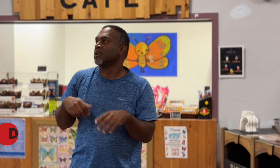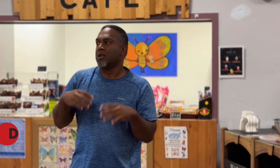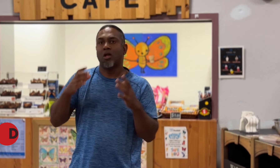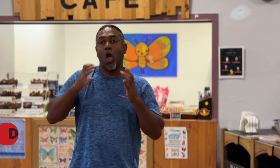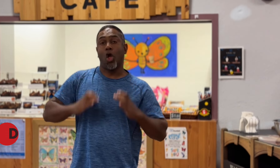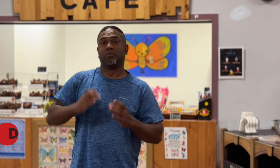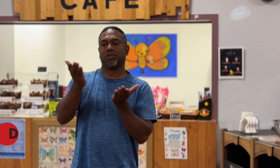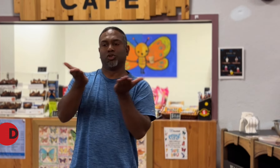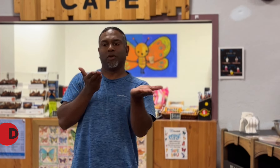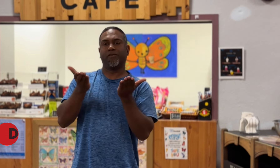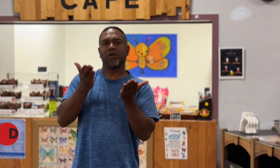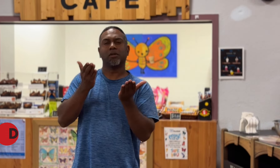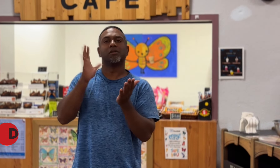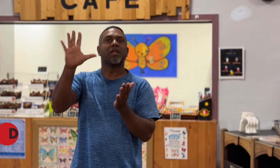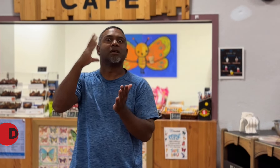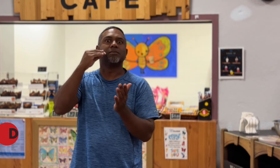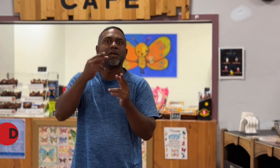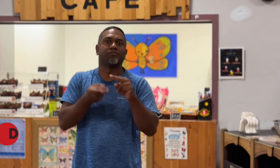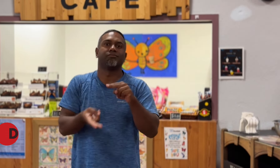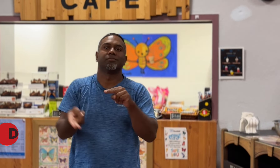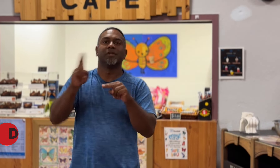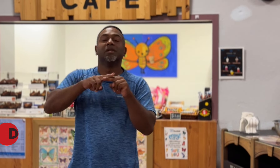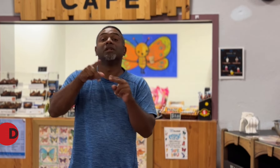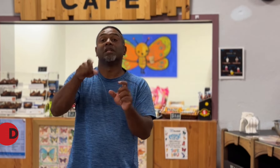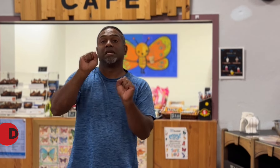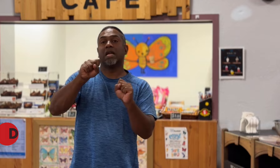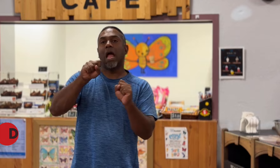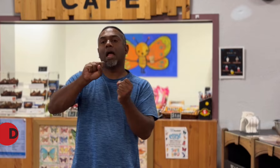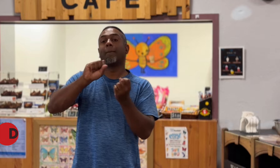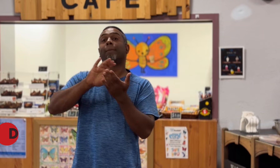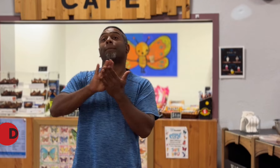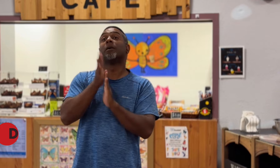rich environment which is not easy to find.